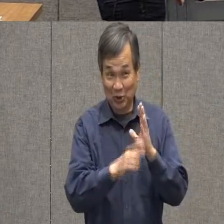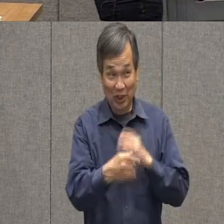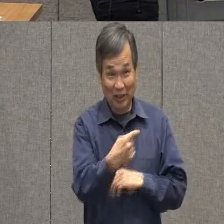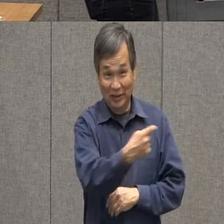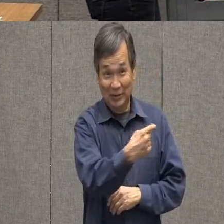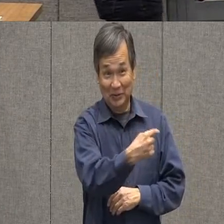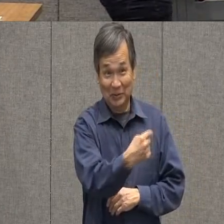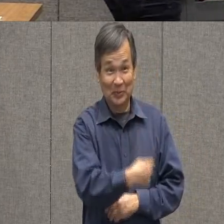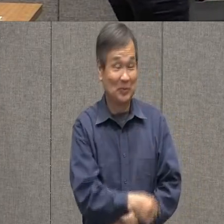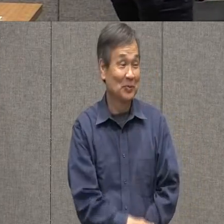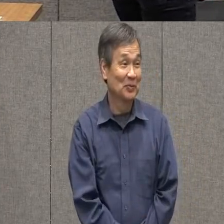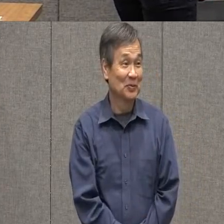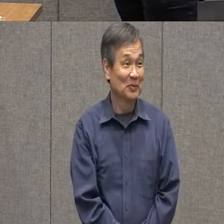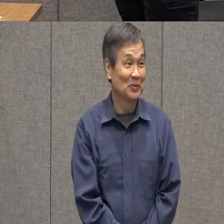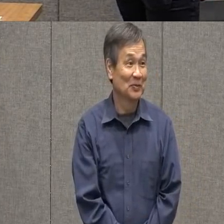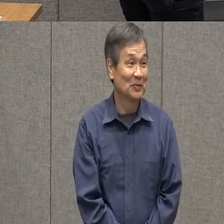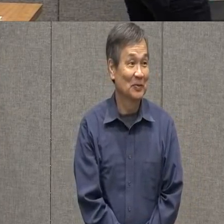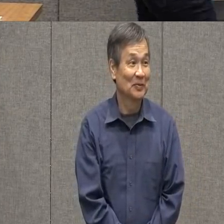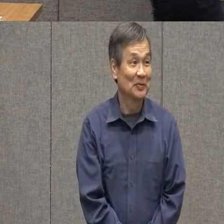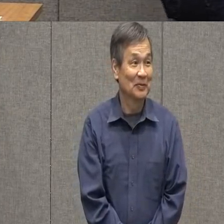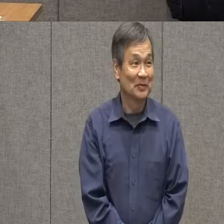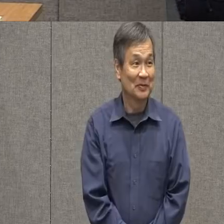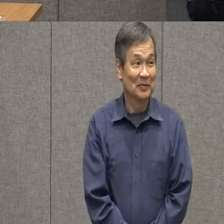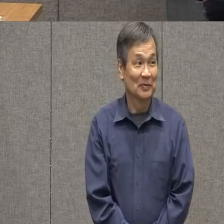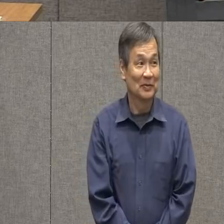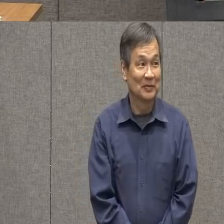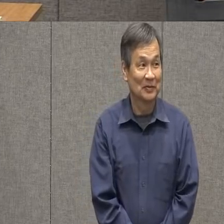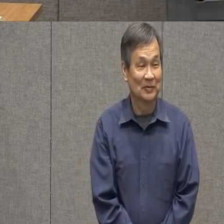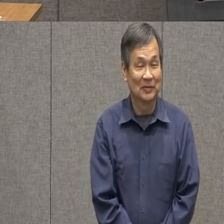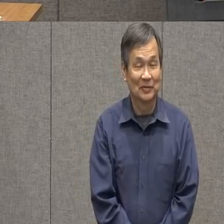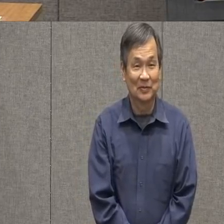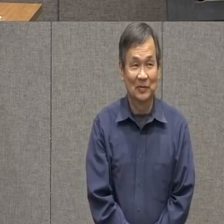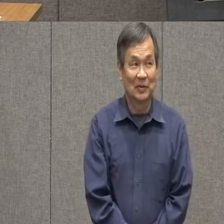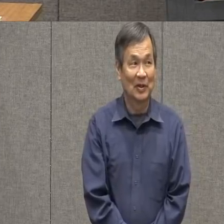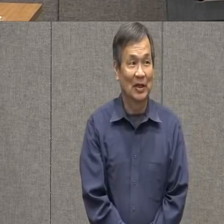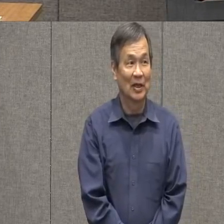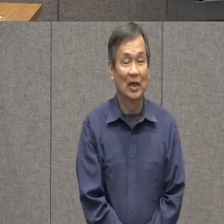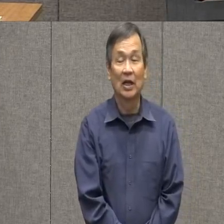Okay, Ms. Ley. Yes? Let's do one that's a little bit trickier.